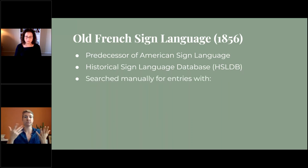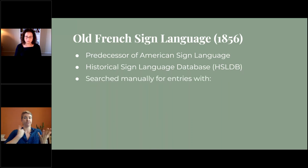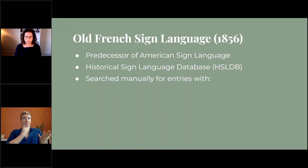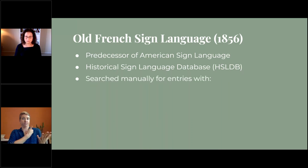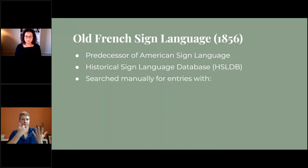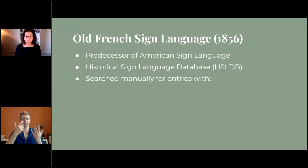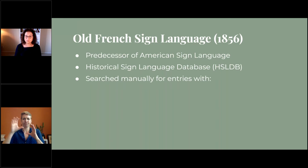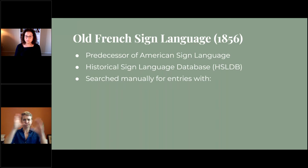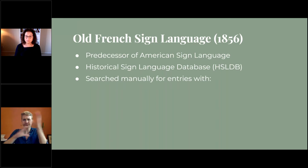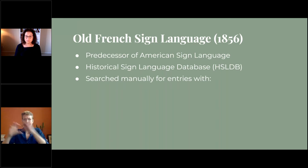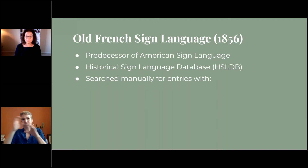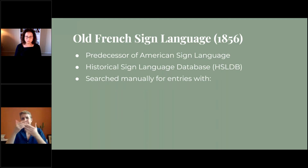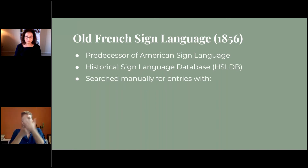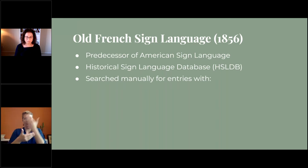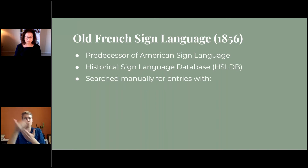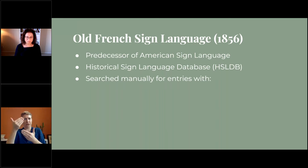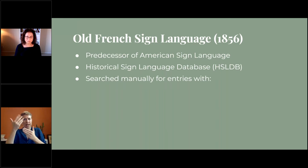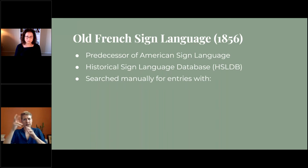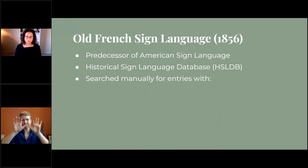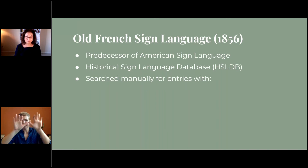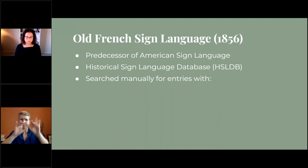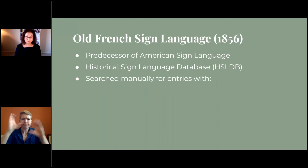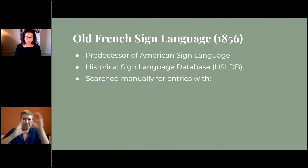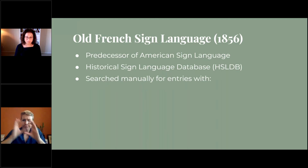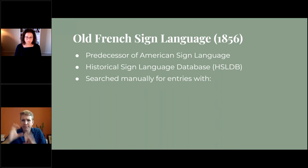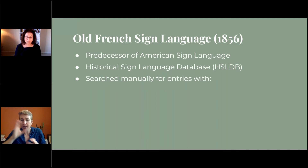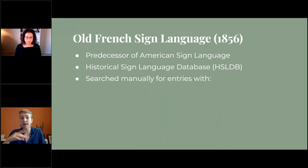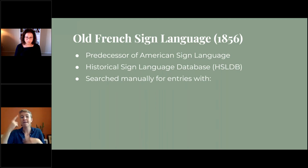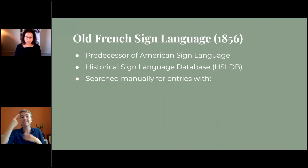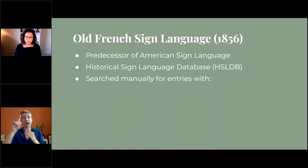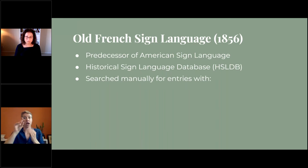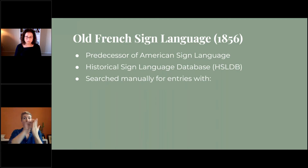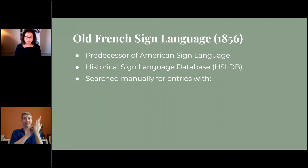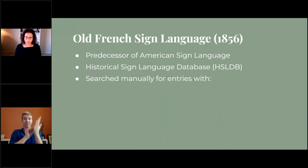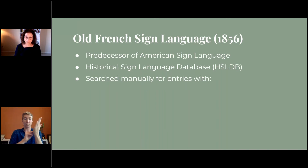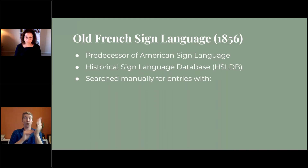We were able to search mainly for entries through one.